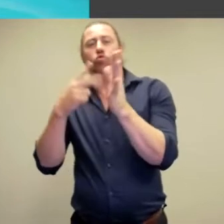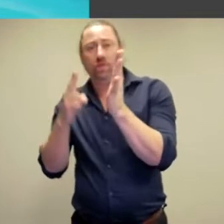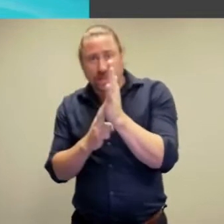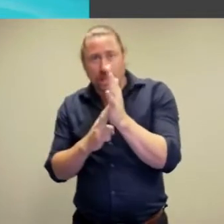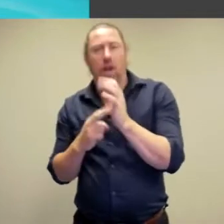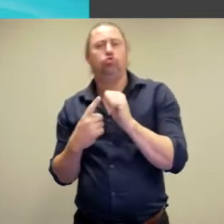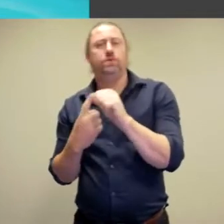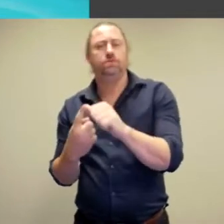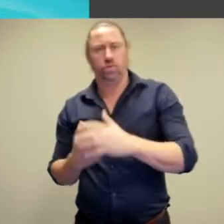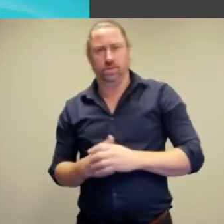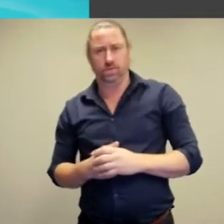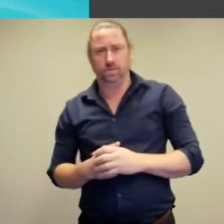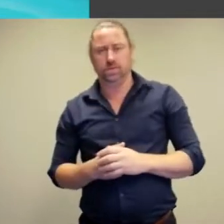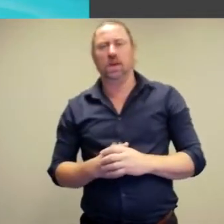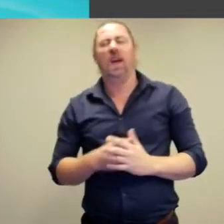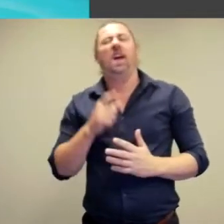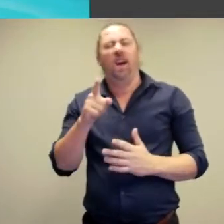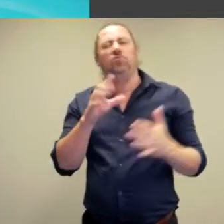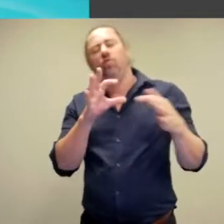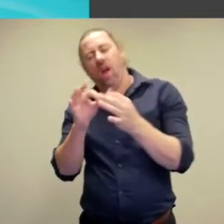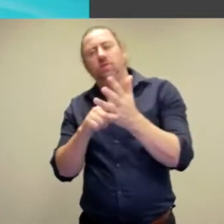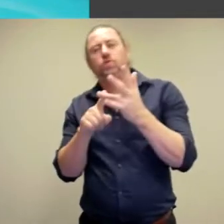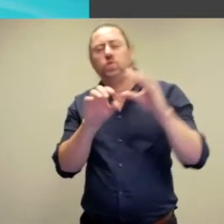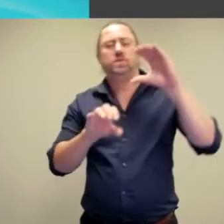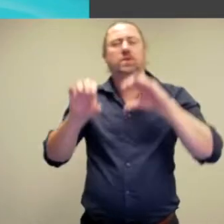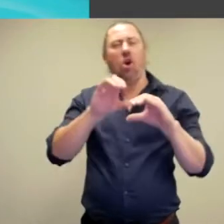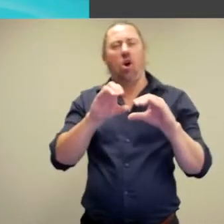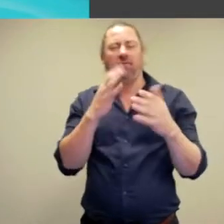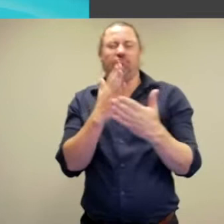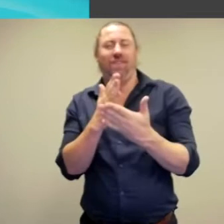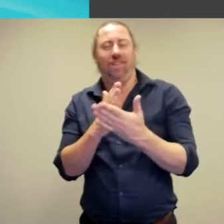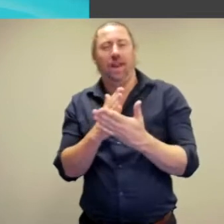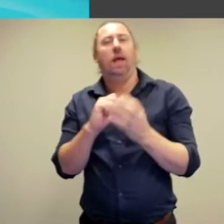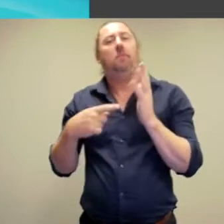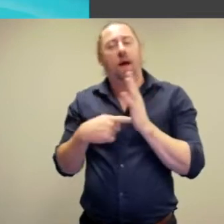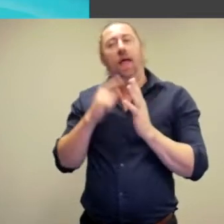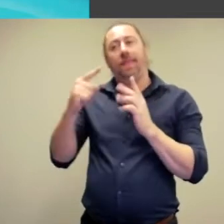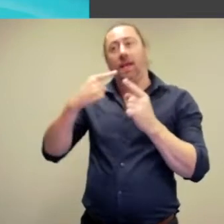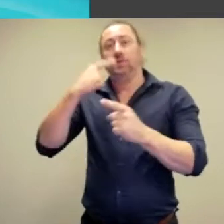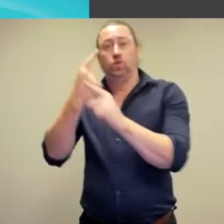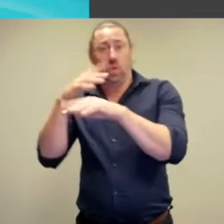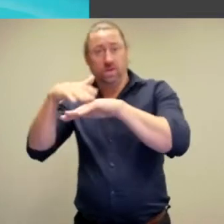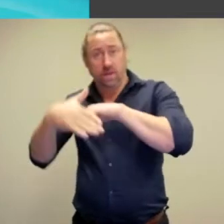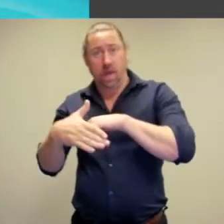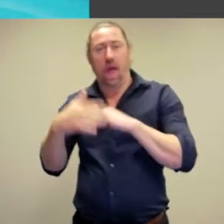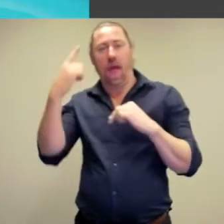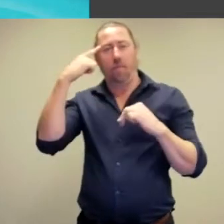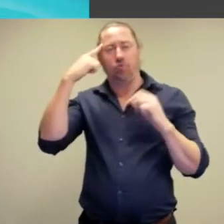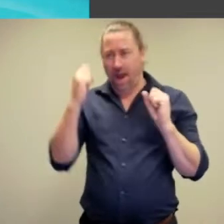This is a pseudo-scientific term and it describes a brain tingling